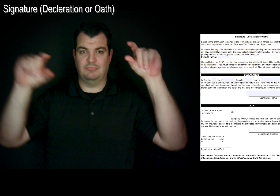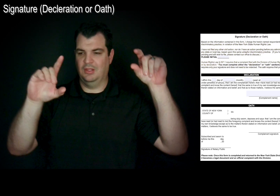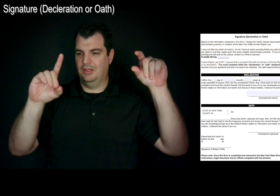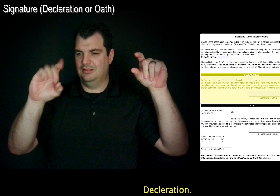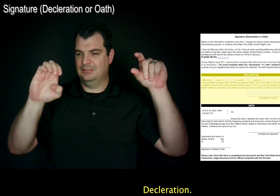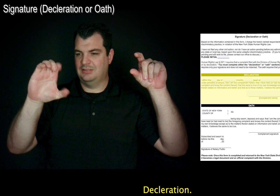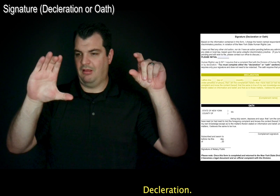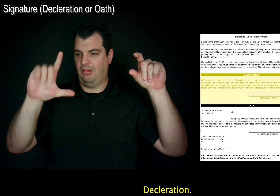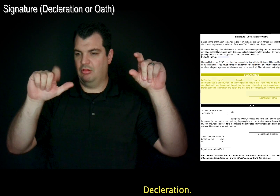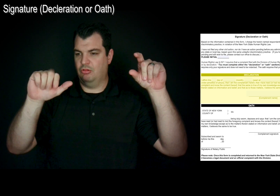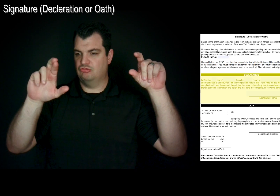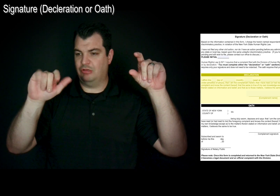Decleration.